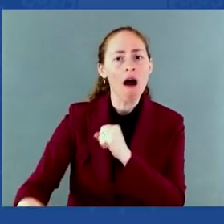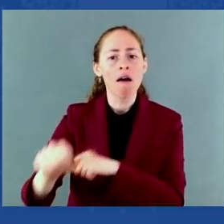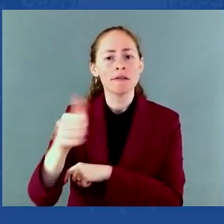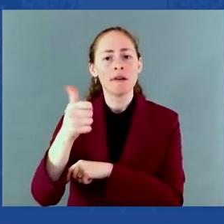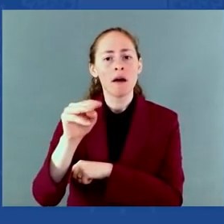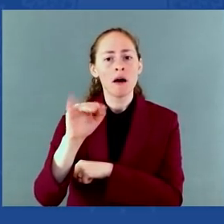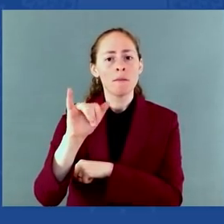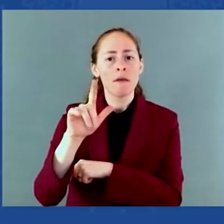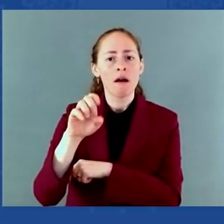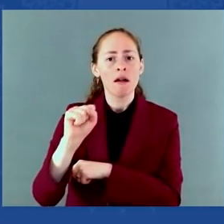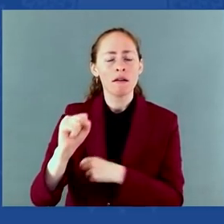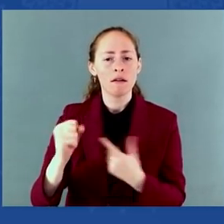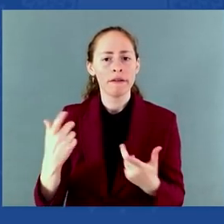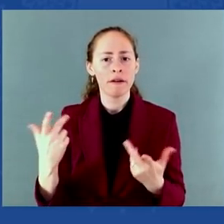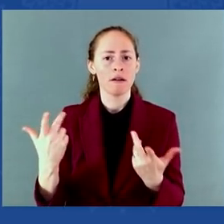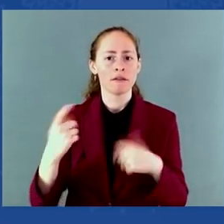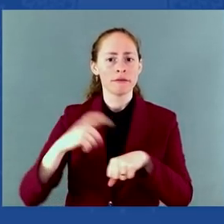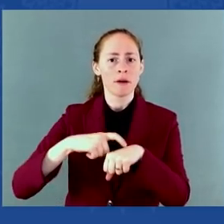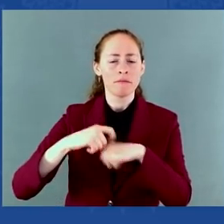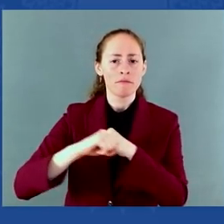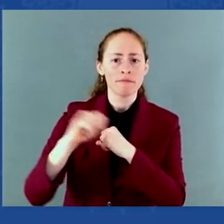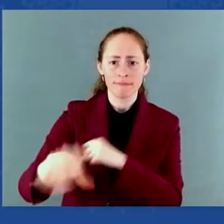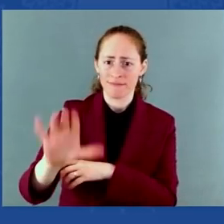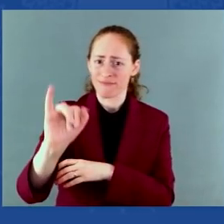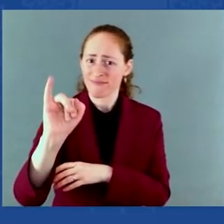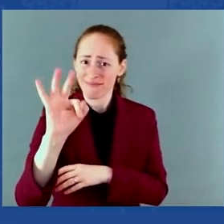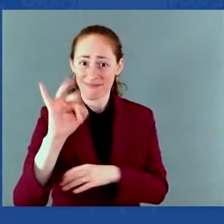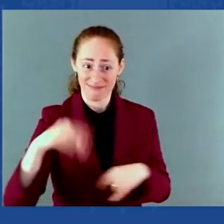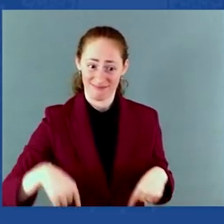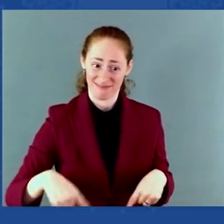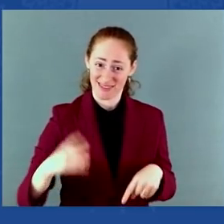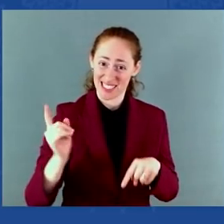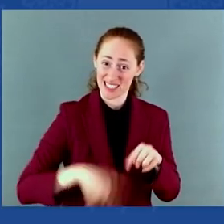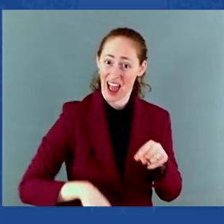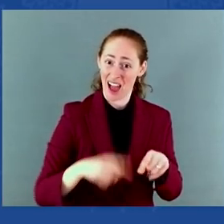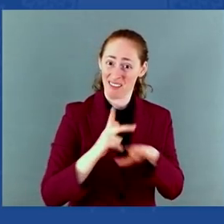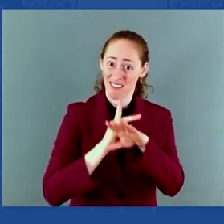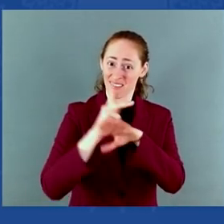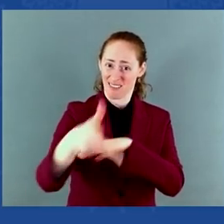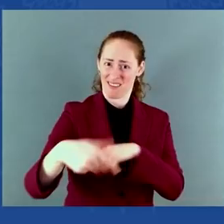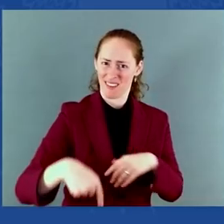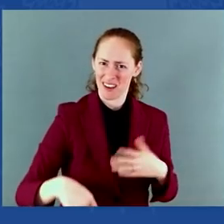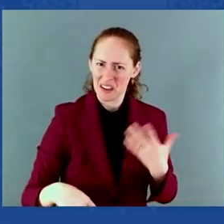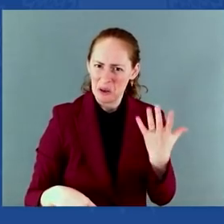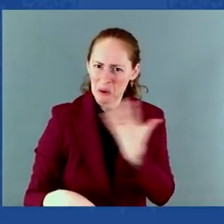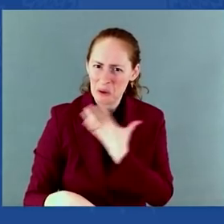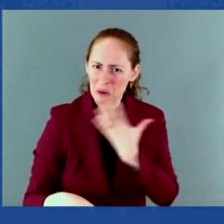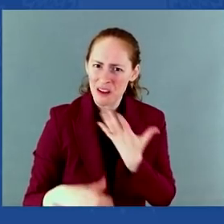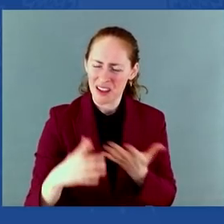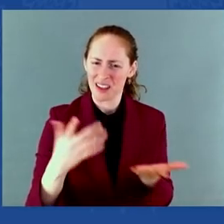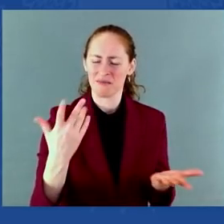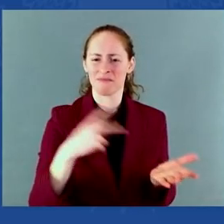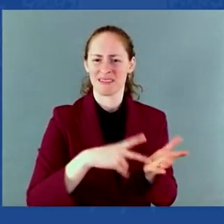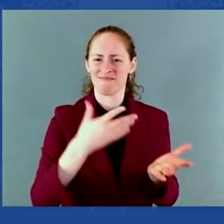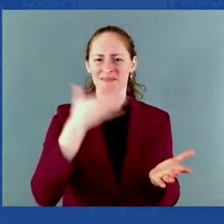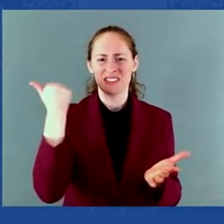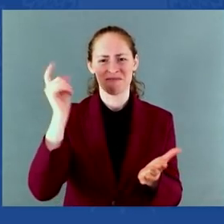It means jobs. It means time. It means energy. More broadly, how do we emerge from this pandemic not just with a little breathing room,